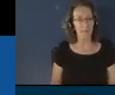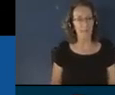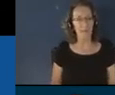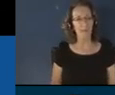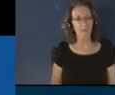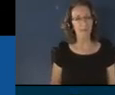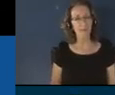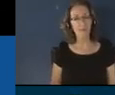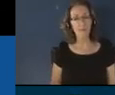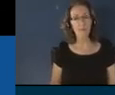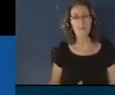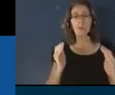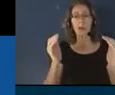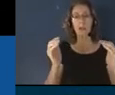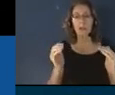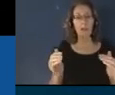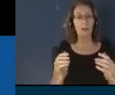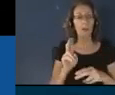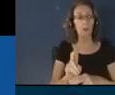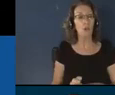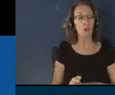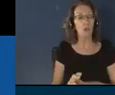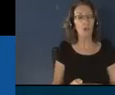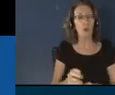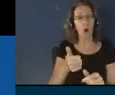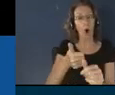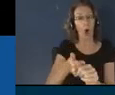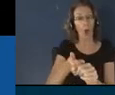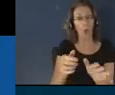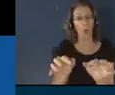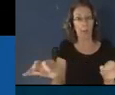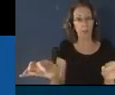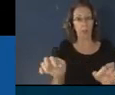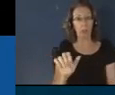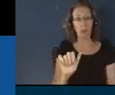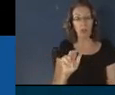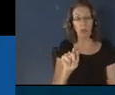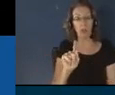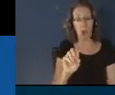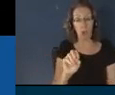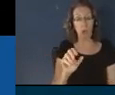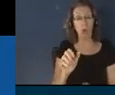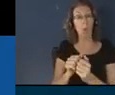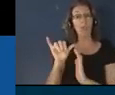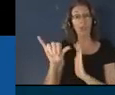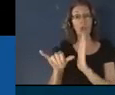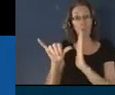Okay the next option is to use auto captioning. Now for the YouTube channel I'm not trying to